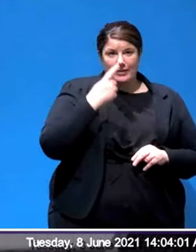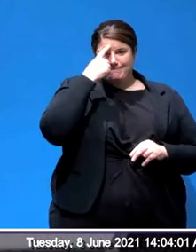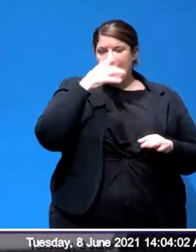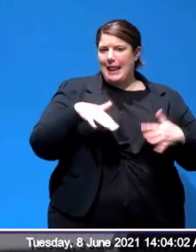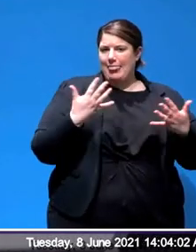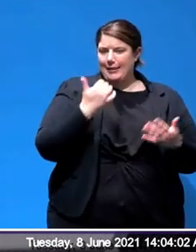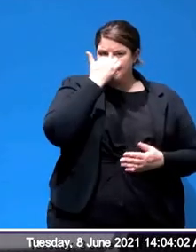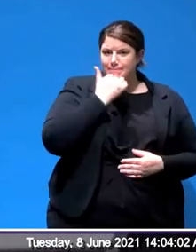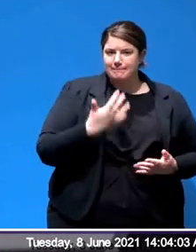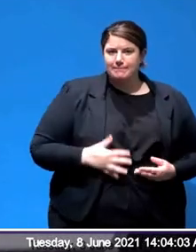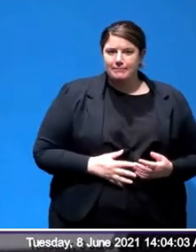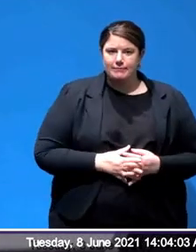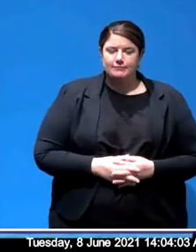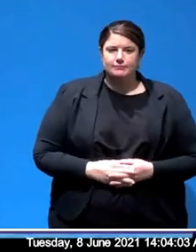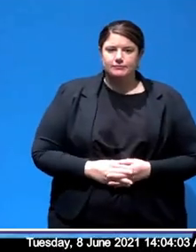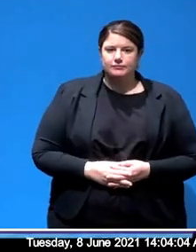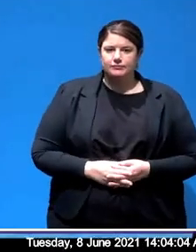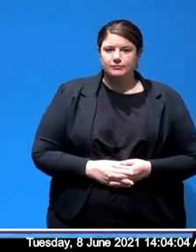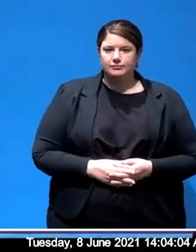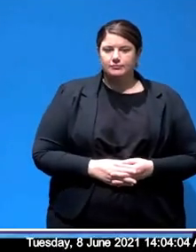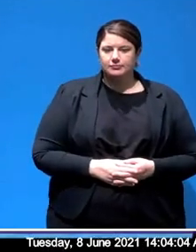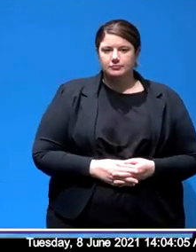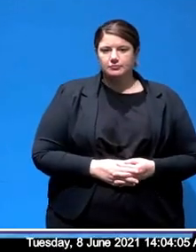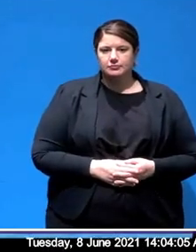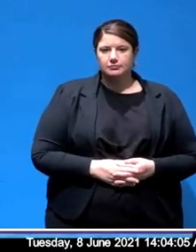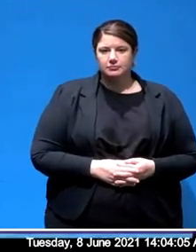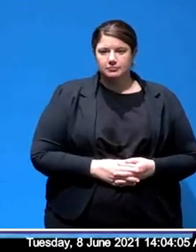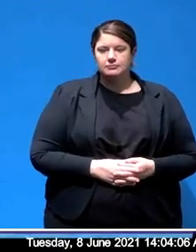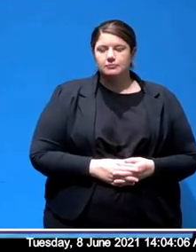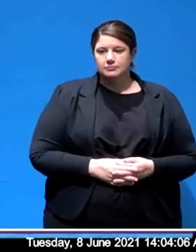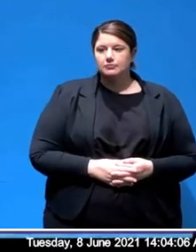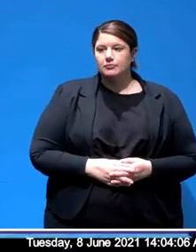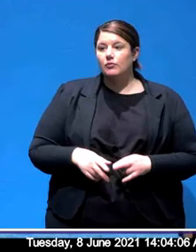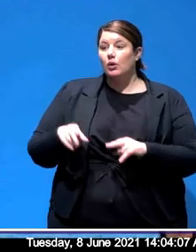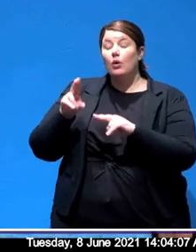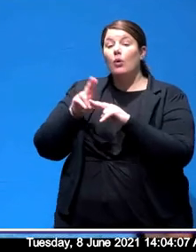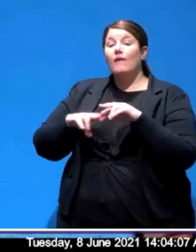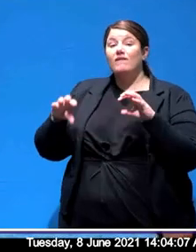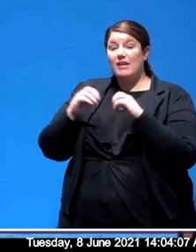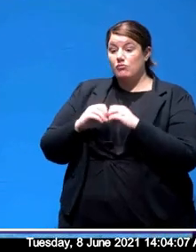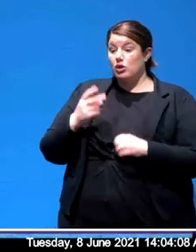Let's look at an example of RiskMan from February 2019.